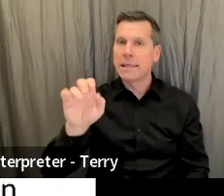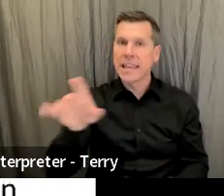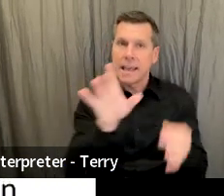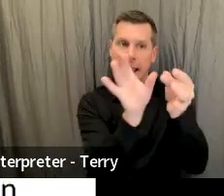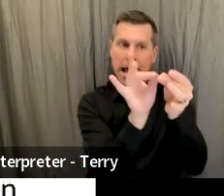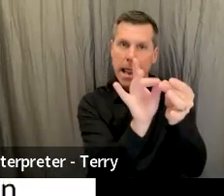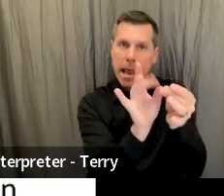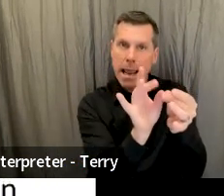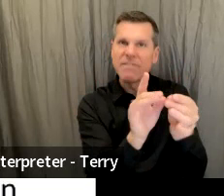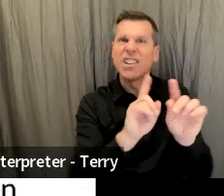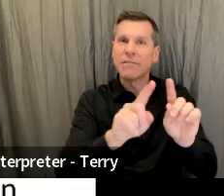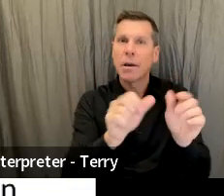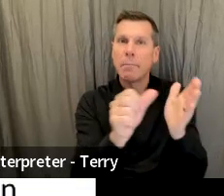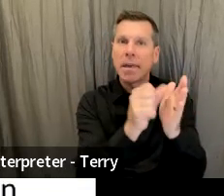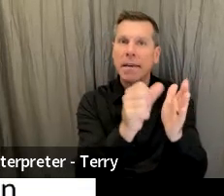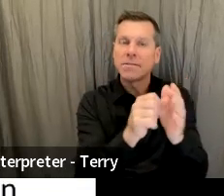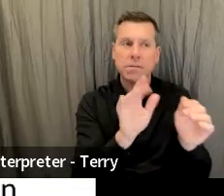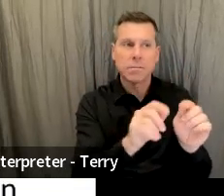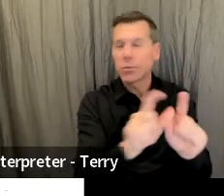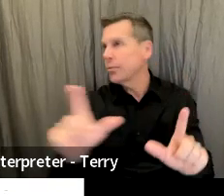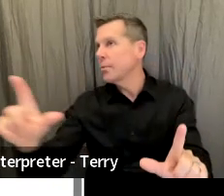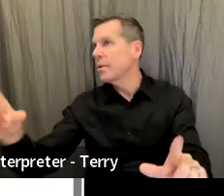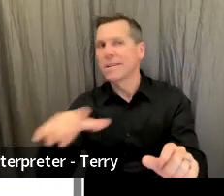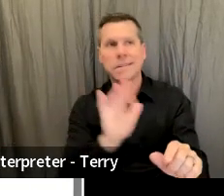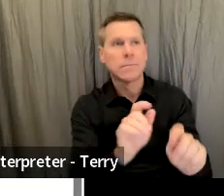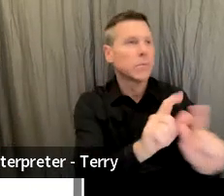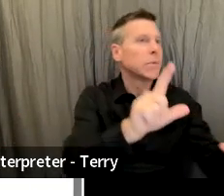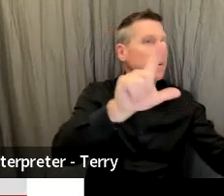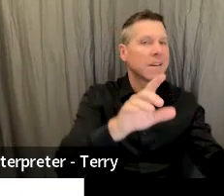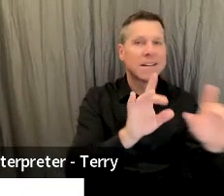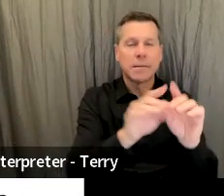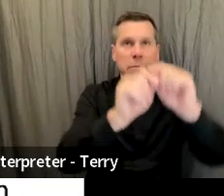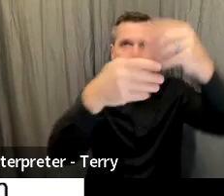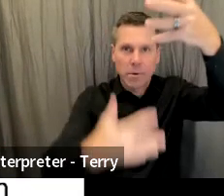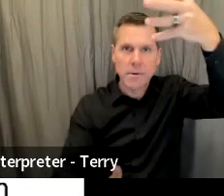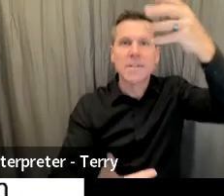So the the equity guide overview